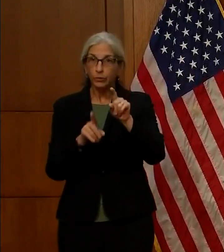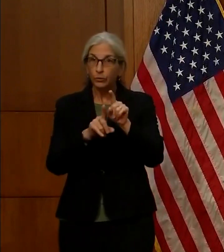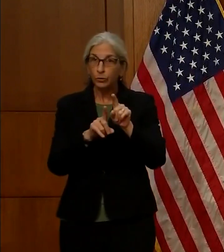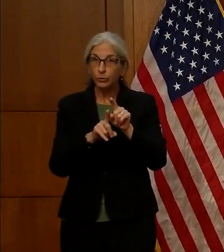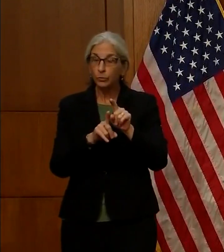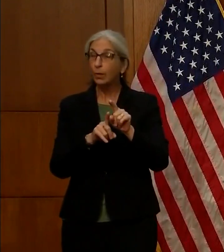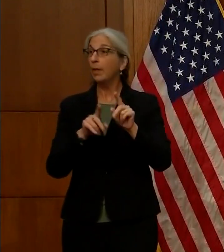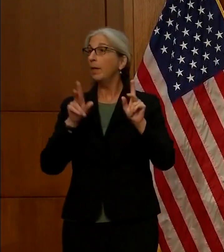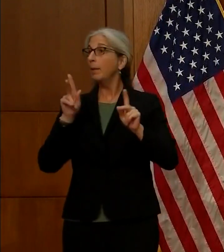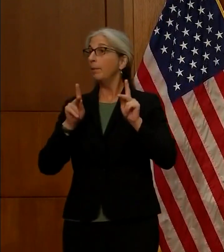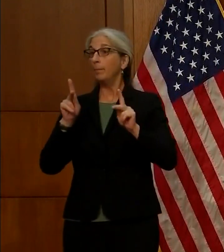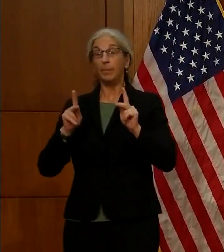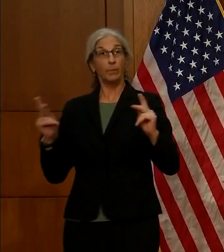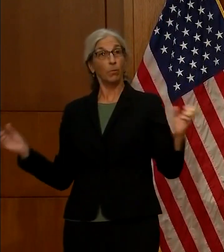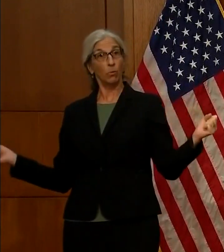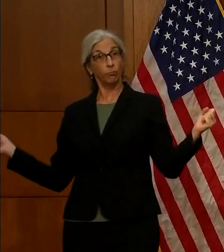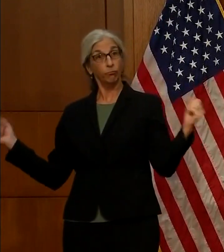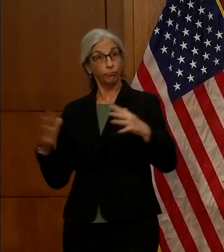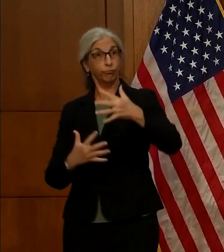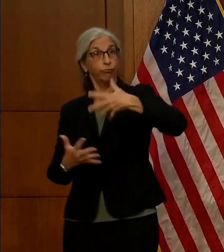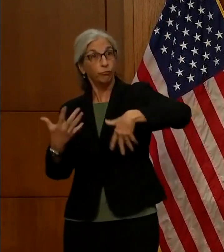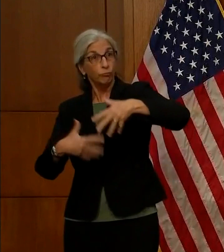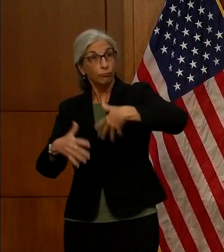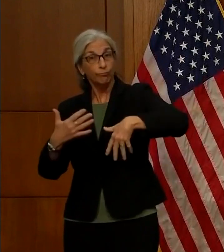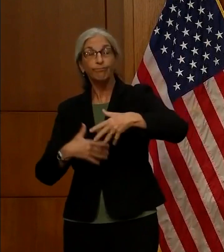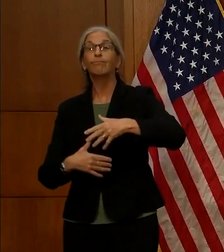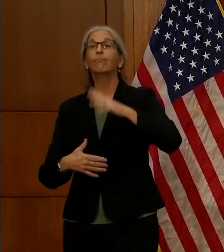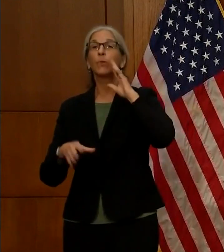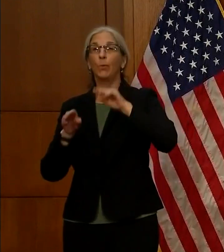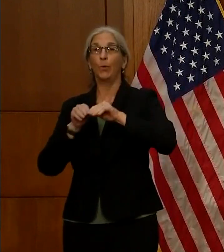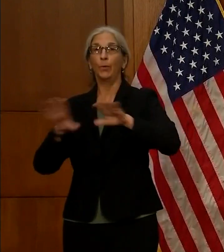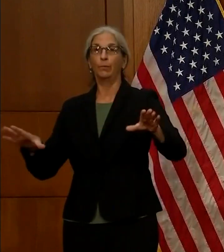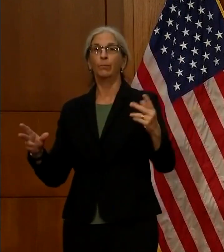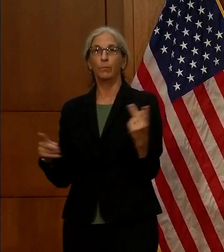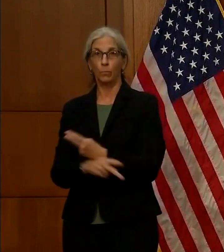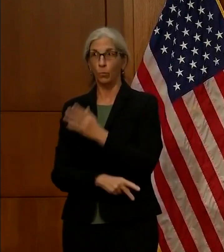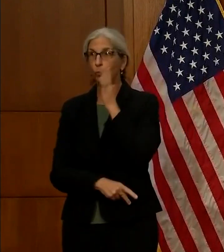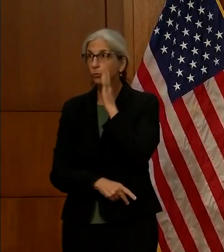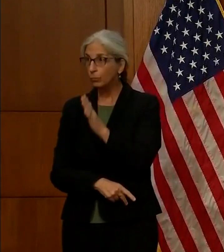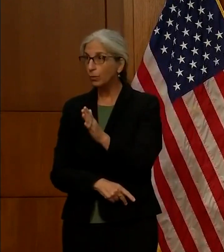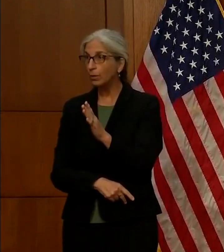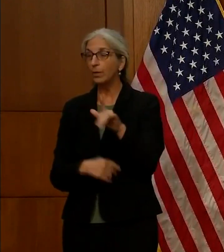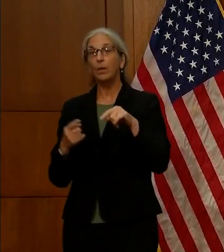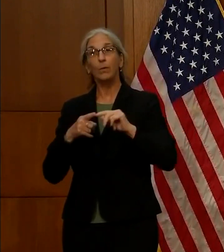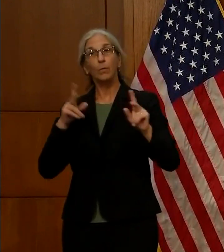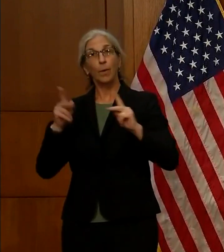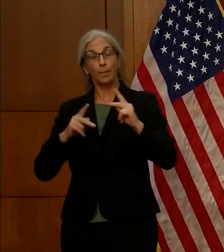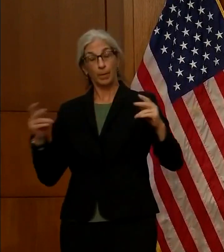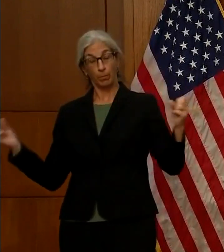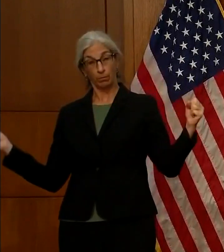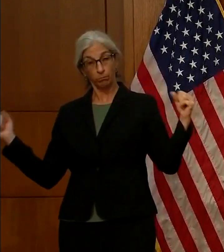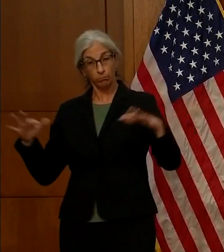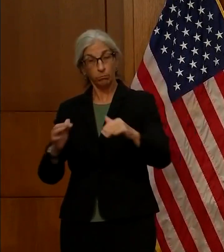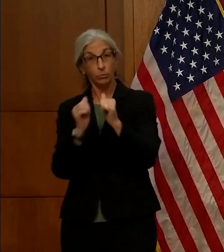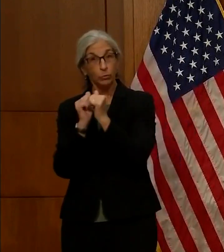DIFFERENT AREAS OF VIRGINIA WHEN PEOPLE GATHER TOGETHER.